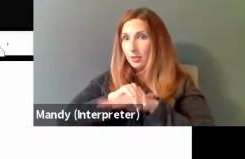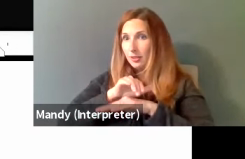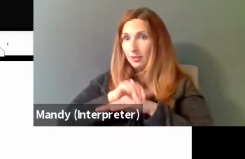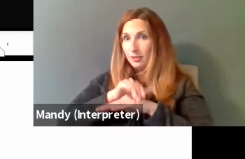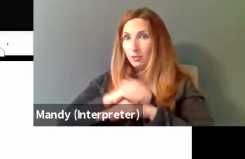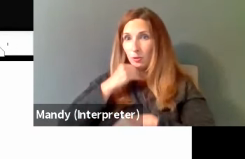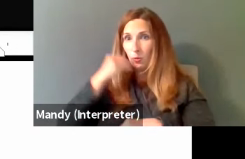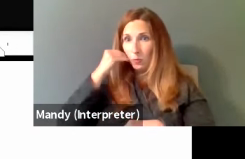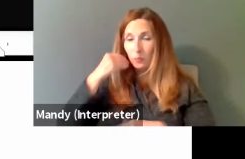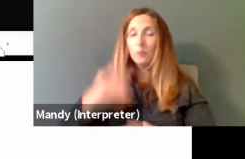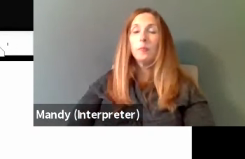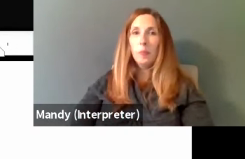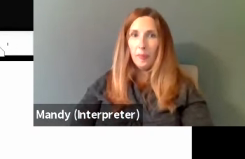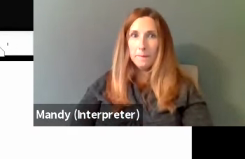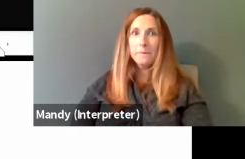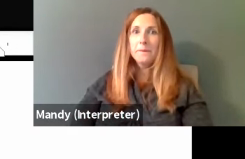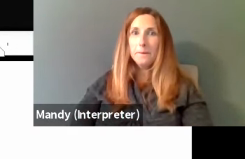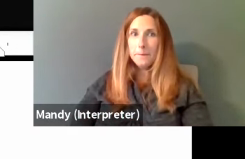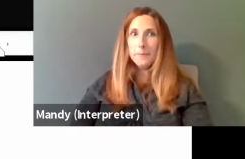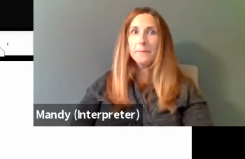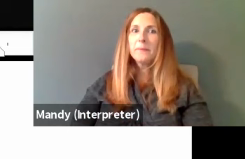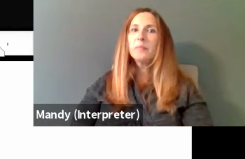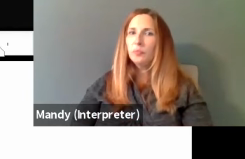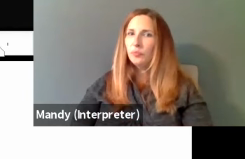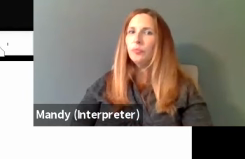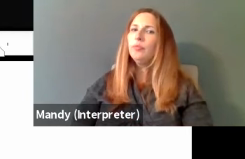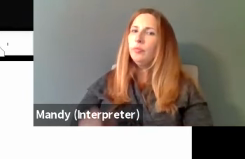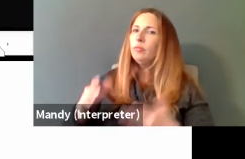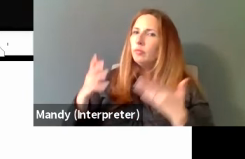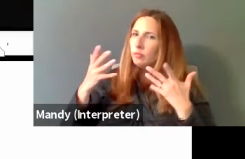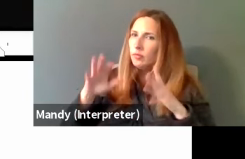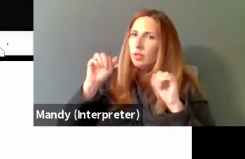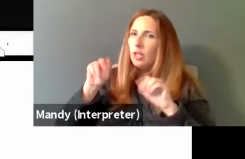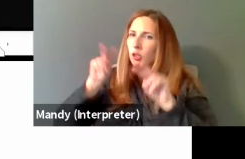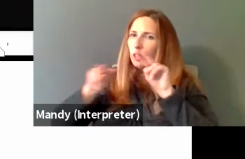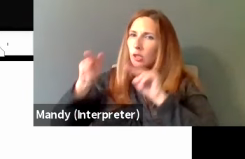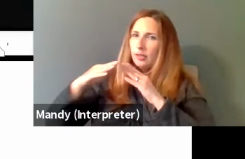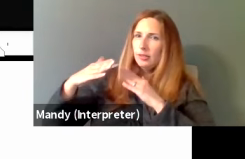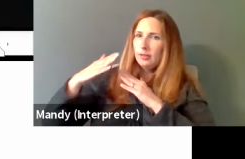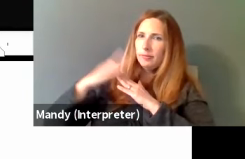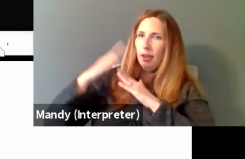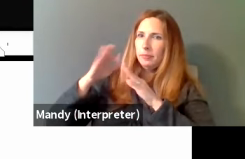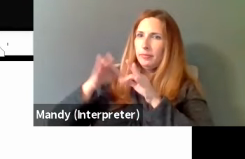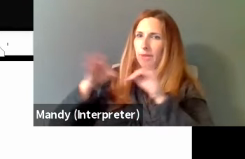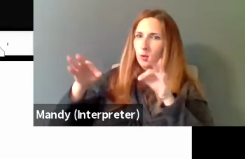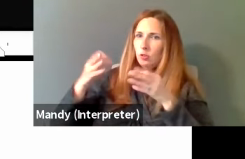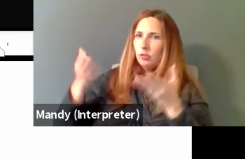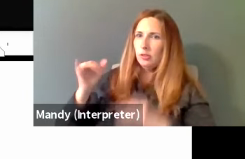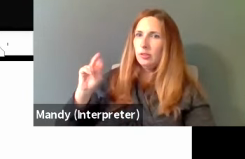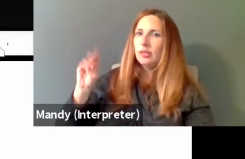And then they can look at the top languages used in Indiana. There's a link to that, I can give you